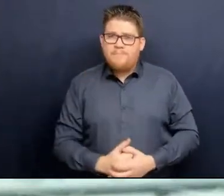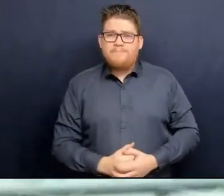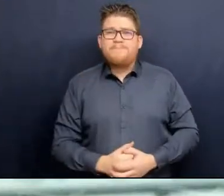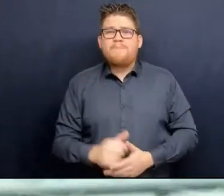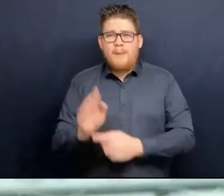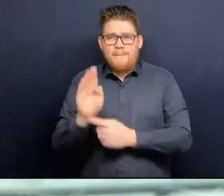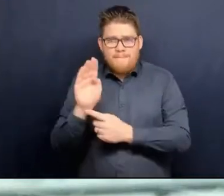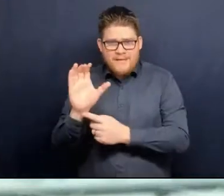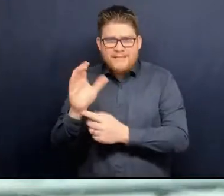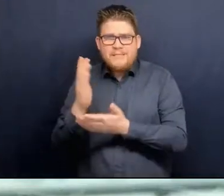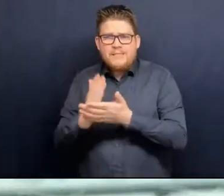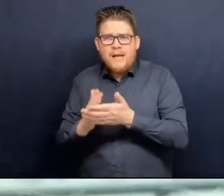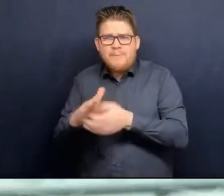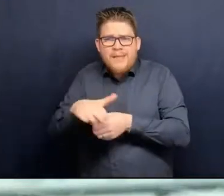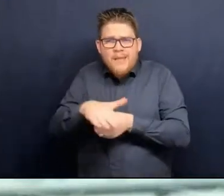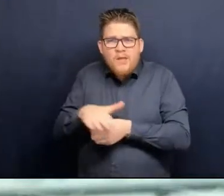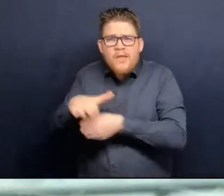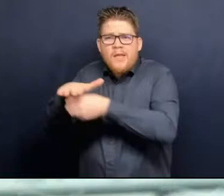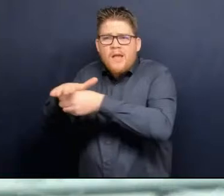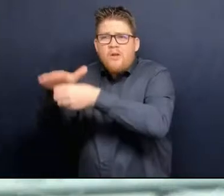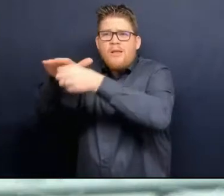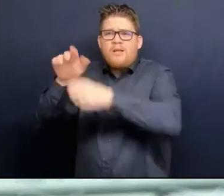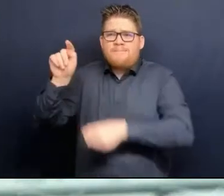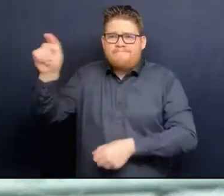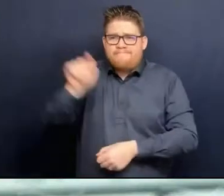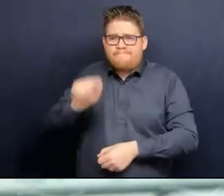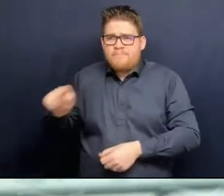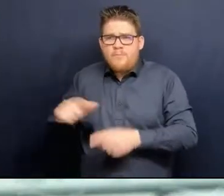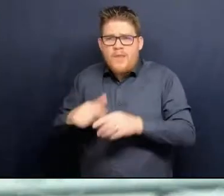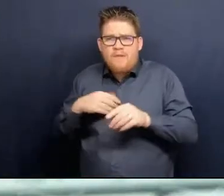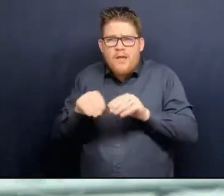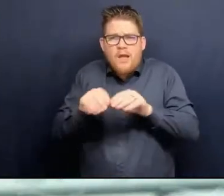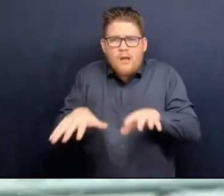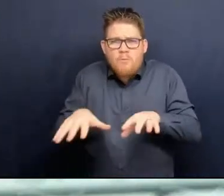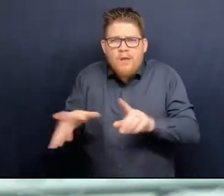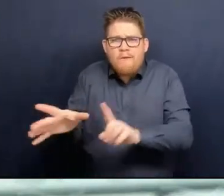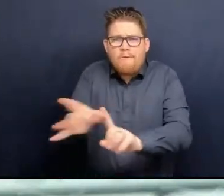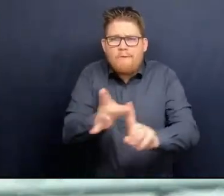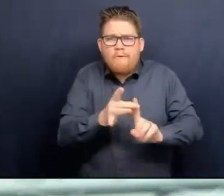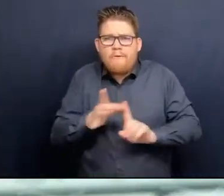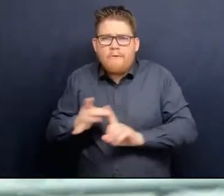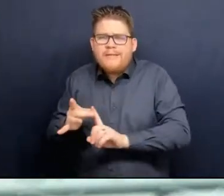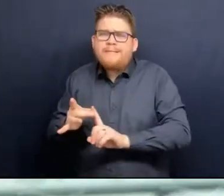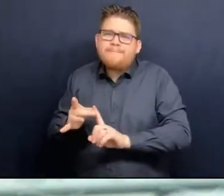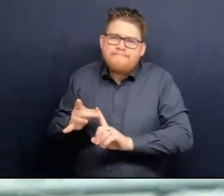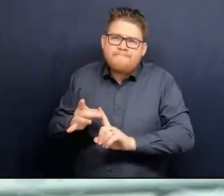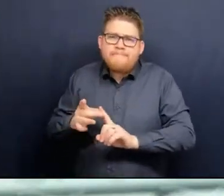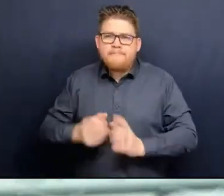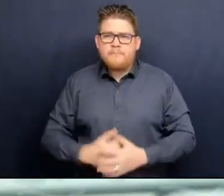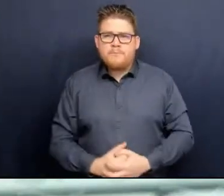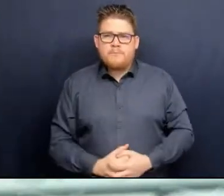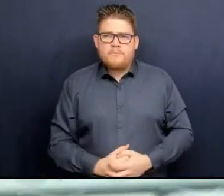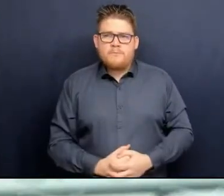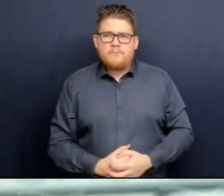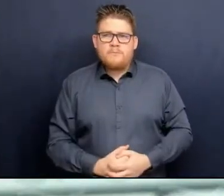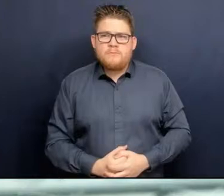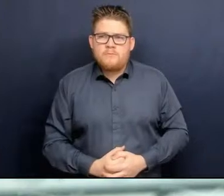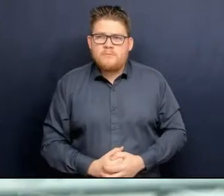the same time, there are still many, many areas that have significant transmission and we are still seeing widespread